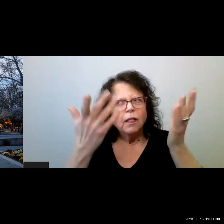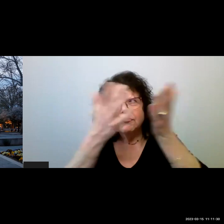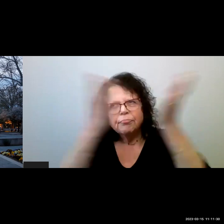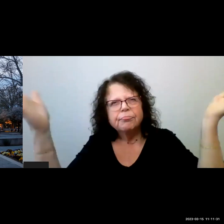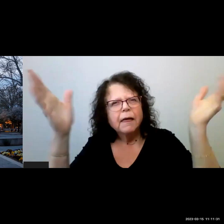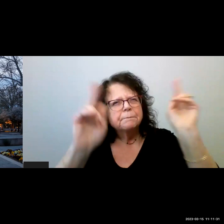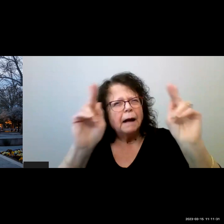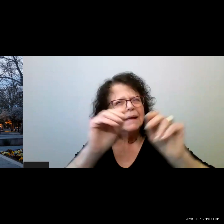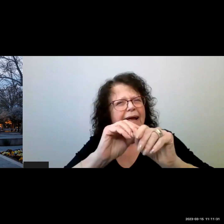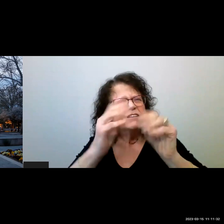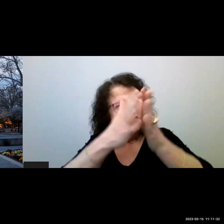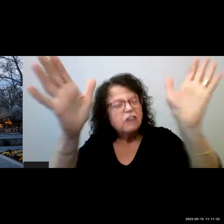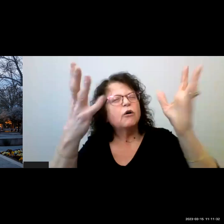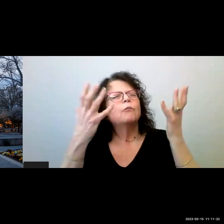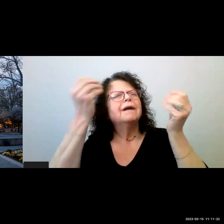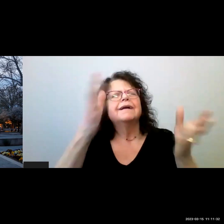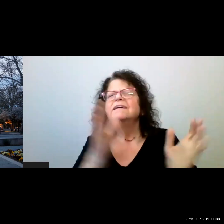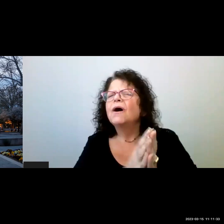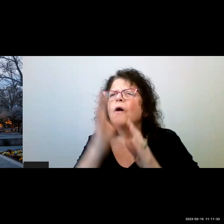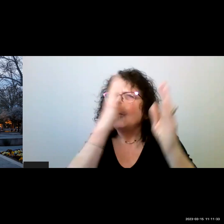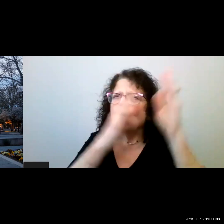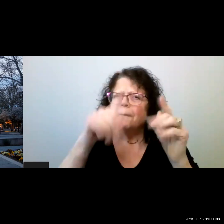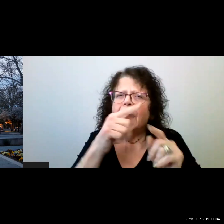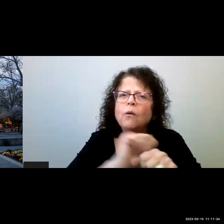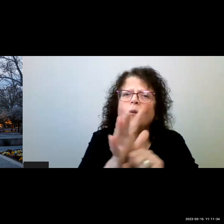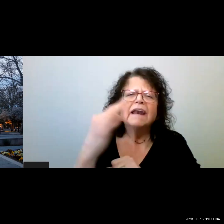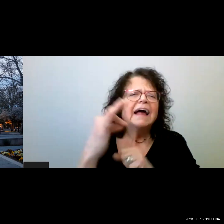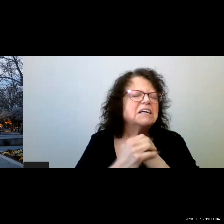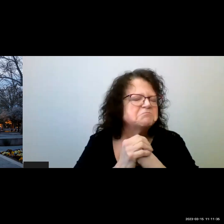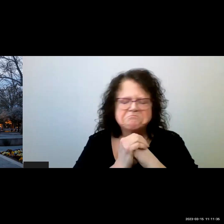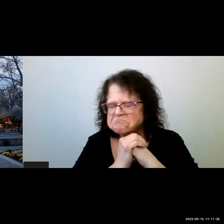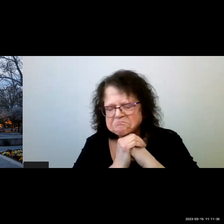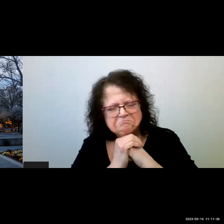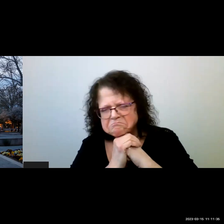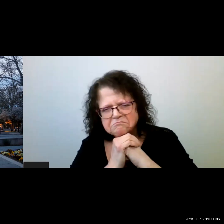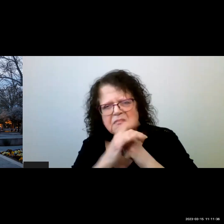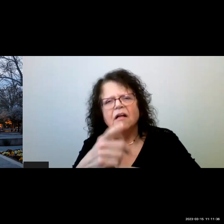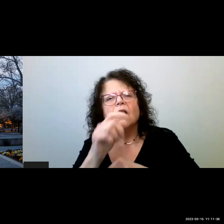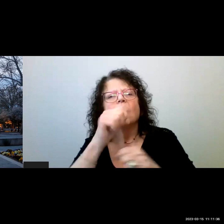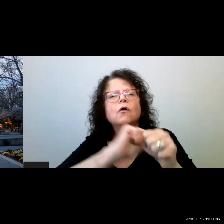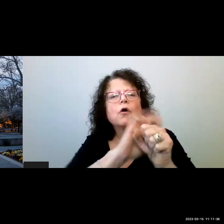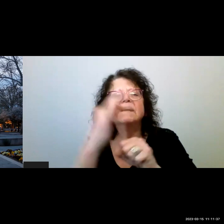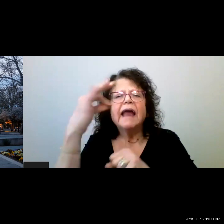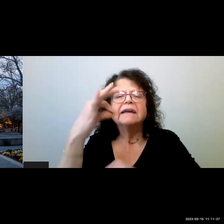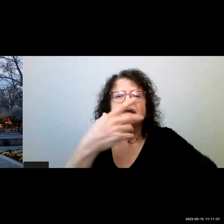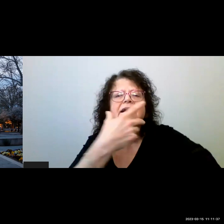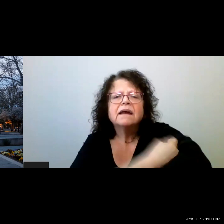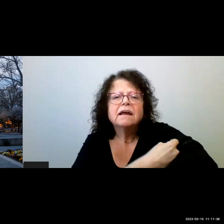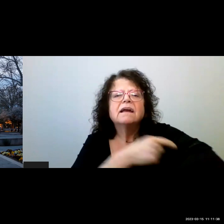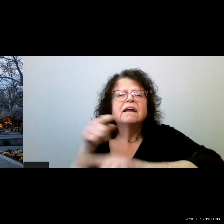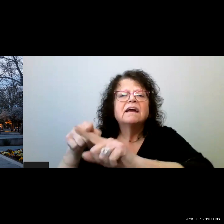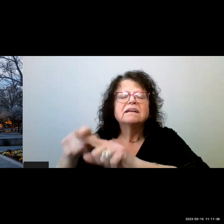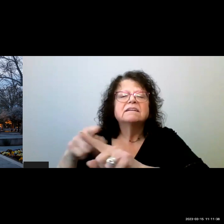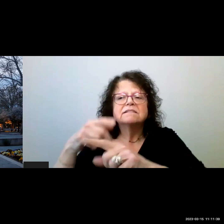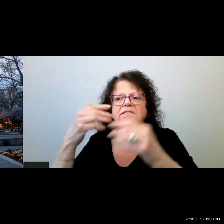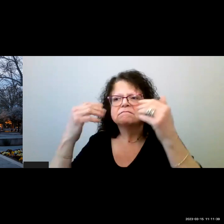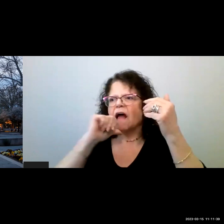about COVID-19. COVID-19 and the boosters are not on their to-do list. This may result